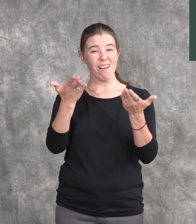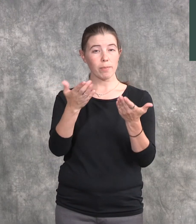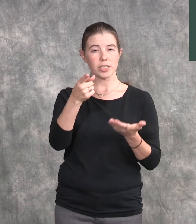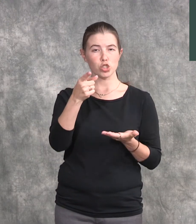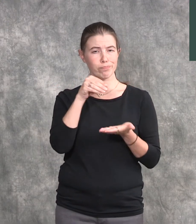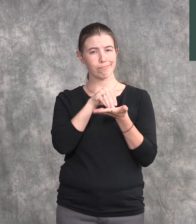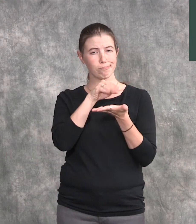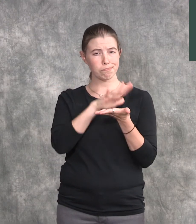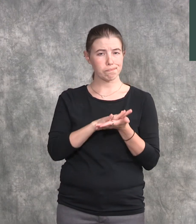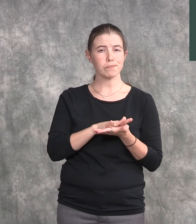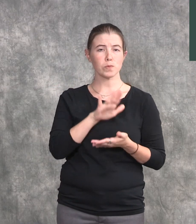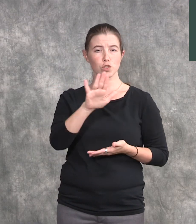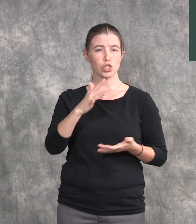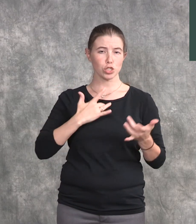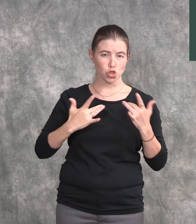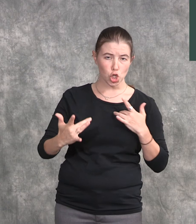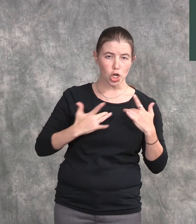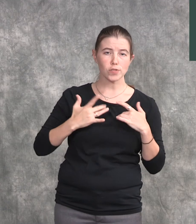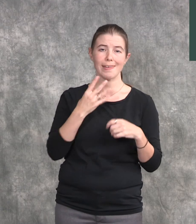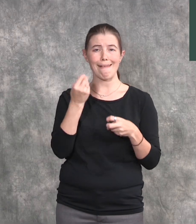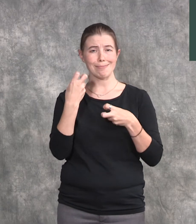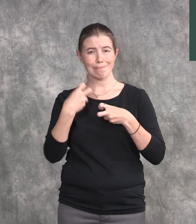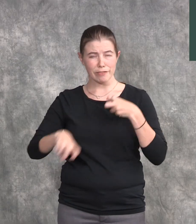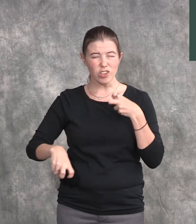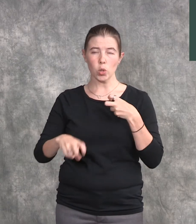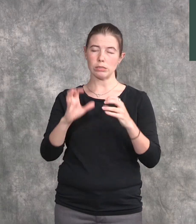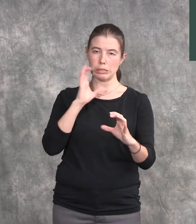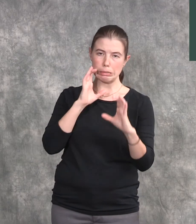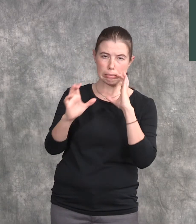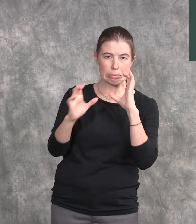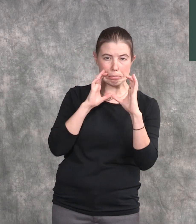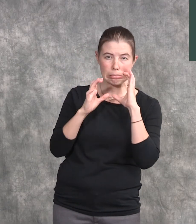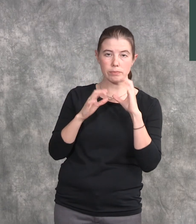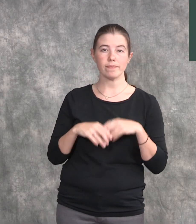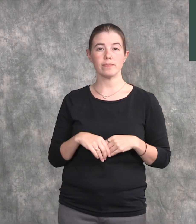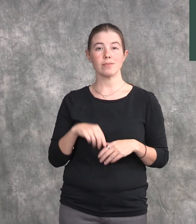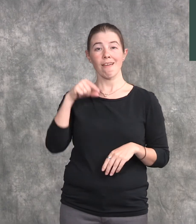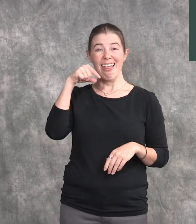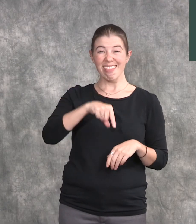We recommend you document your concerns and difficulties communicating.